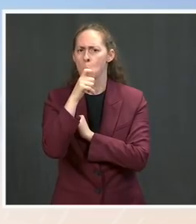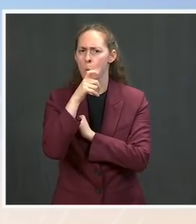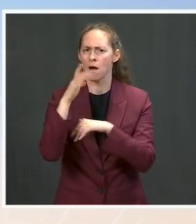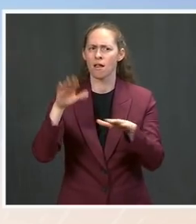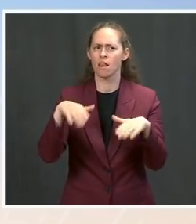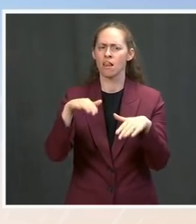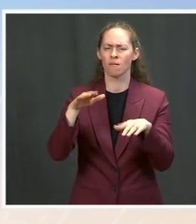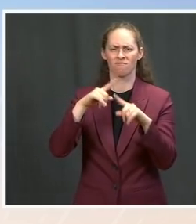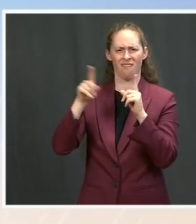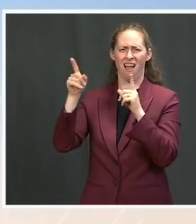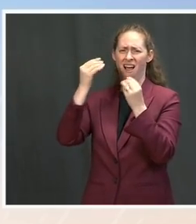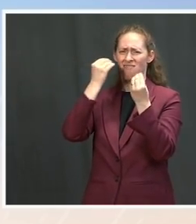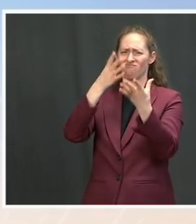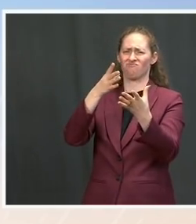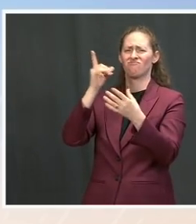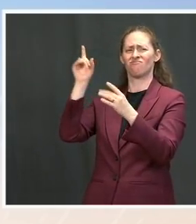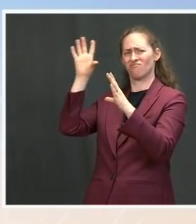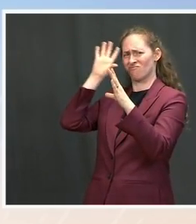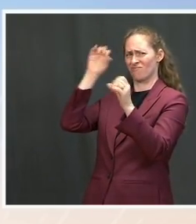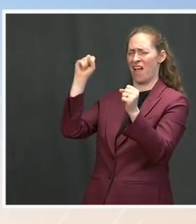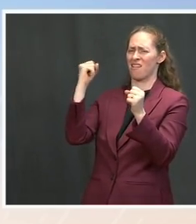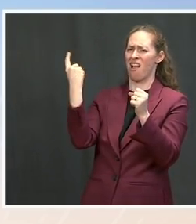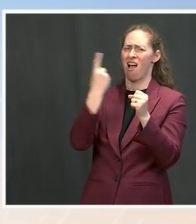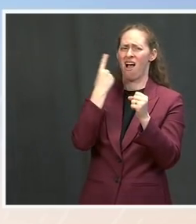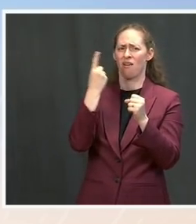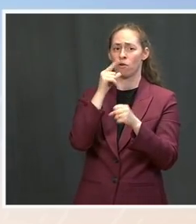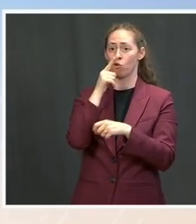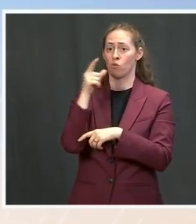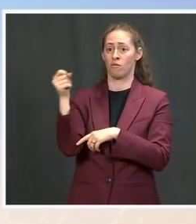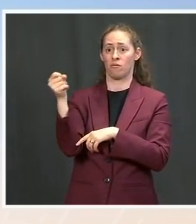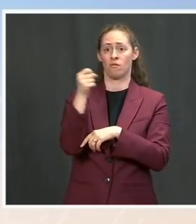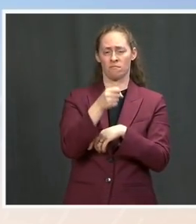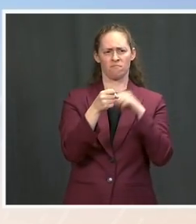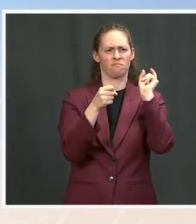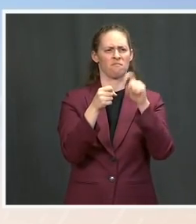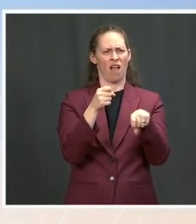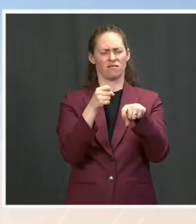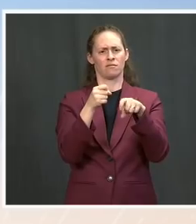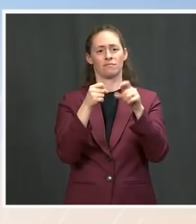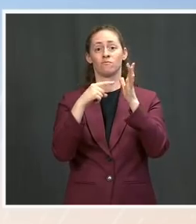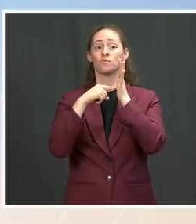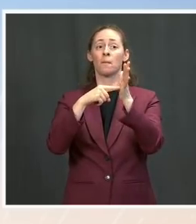that the people representing him -- not just in the United States, but around the world -- represent the diversity of the country,